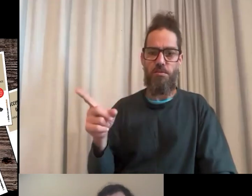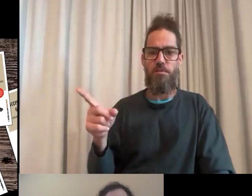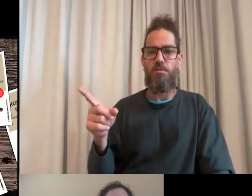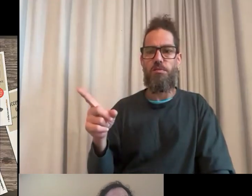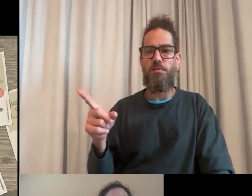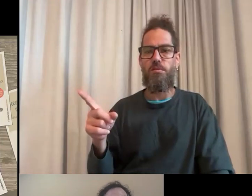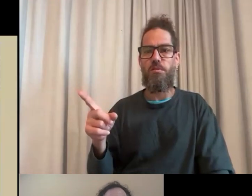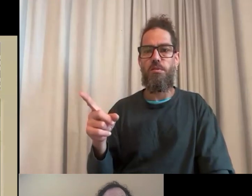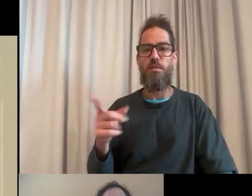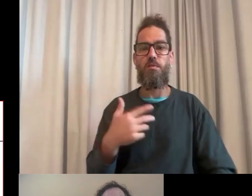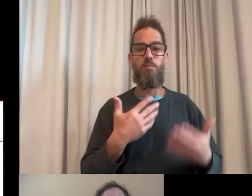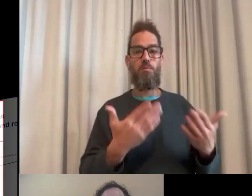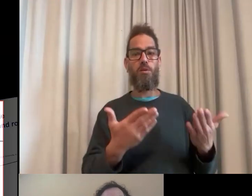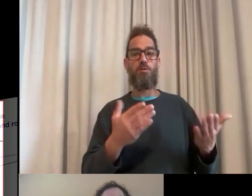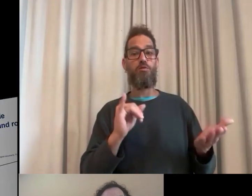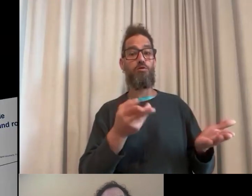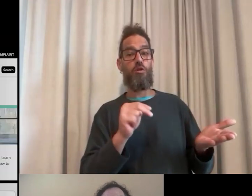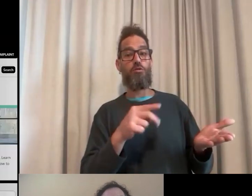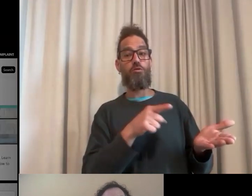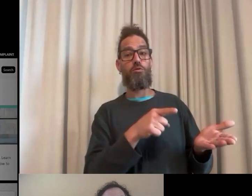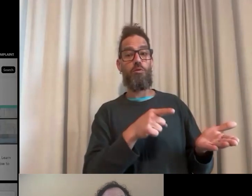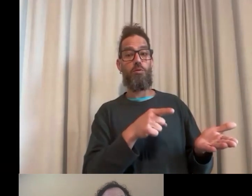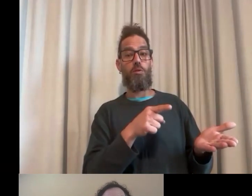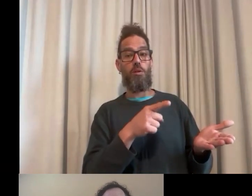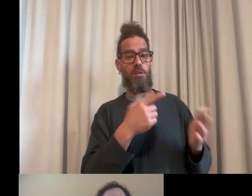And Michelle [? Kuwan ?] is asking